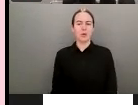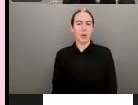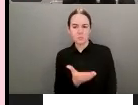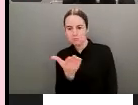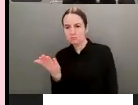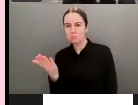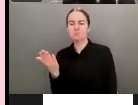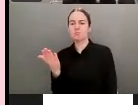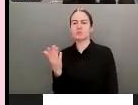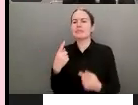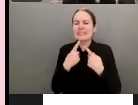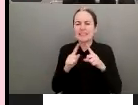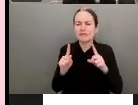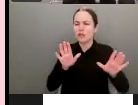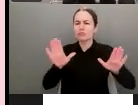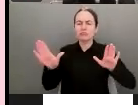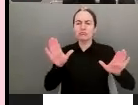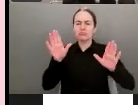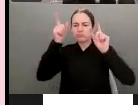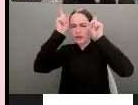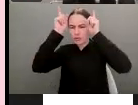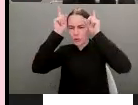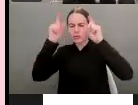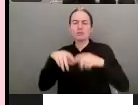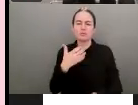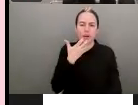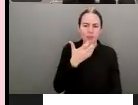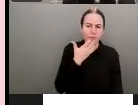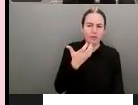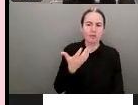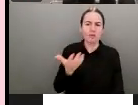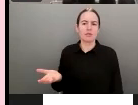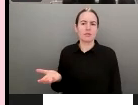for someone who has testing iOS, or what